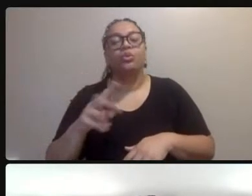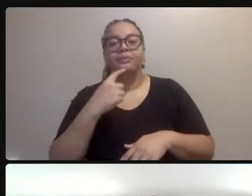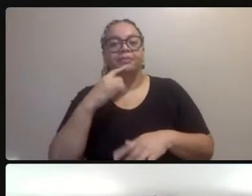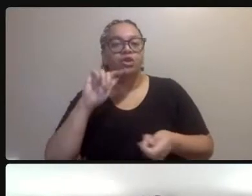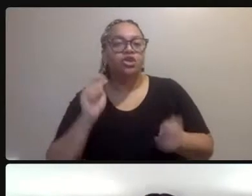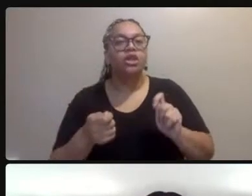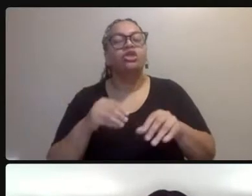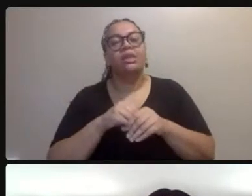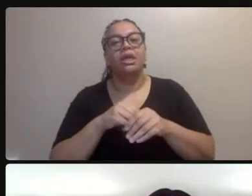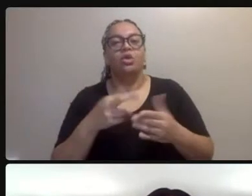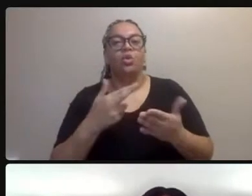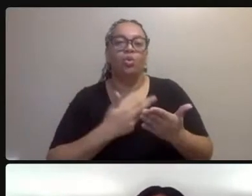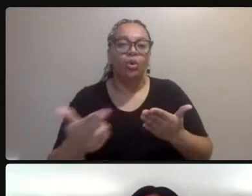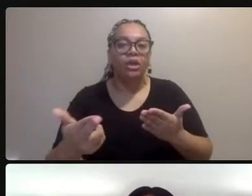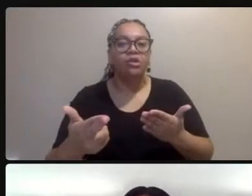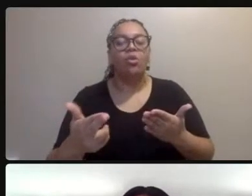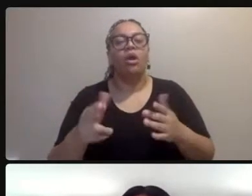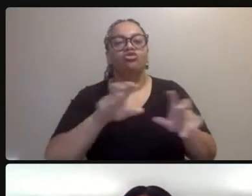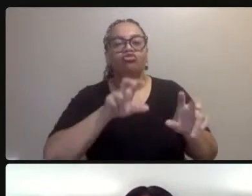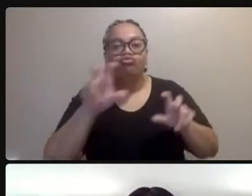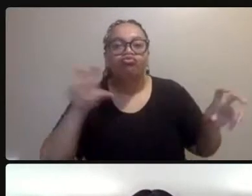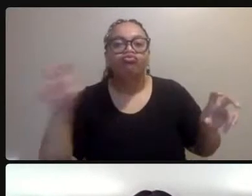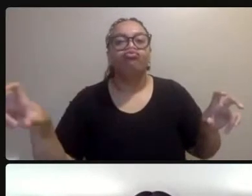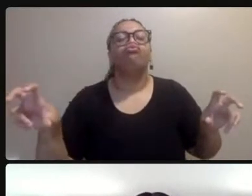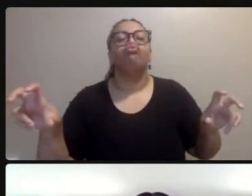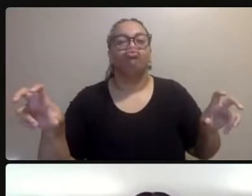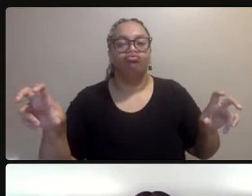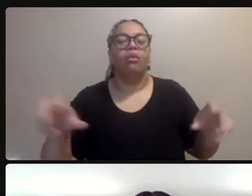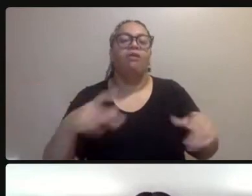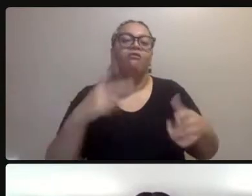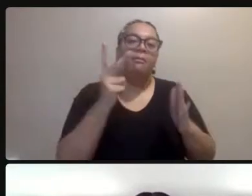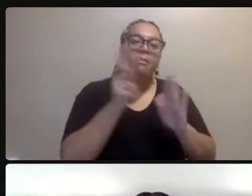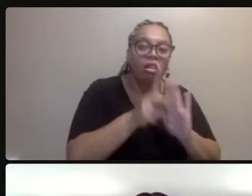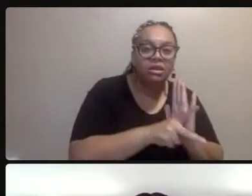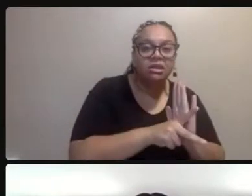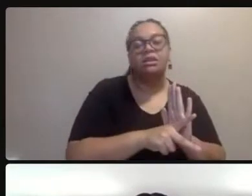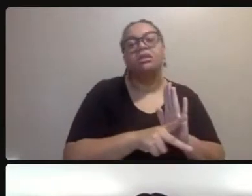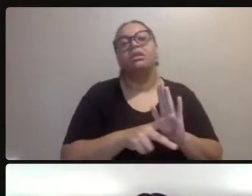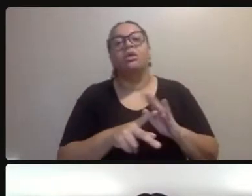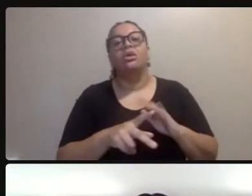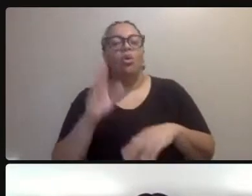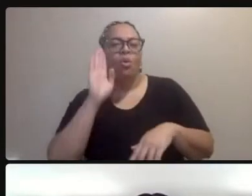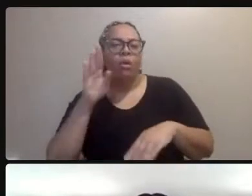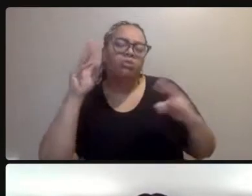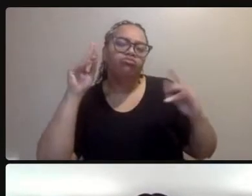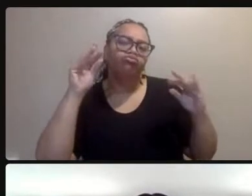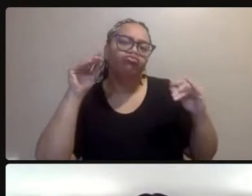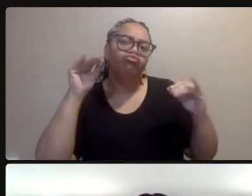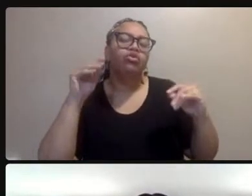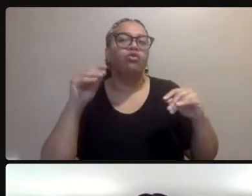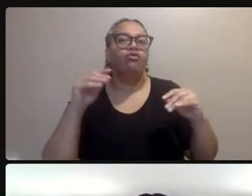BE A PRIORITY. THE DOCUMENT DG TWO STATES